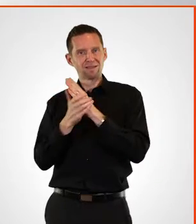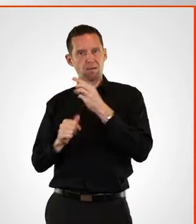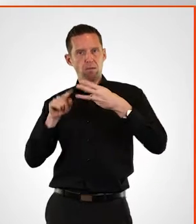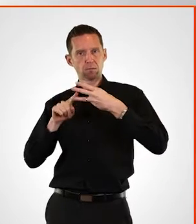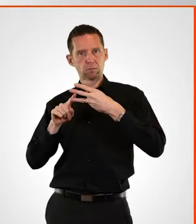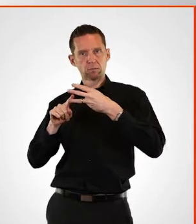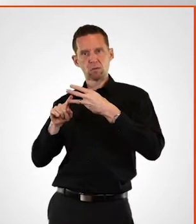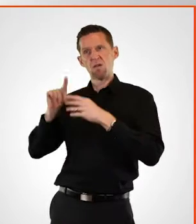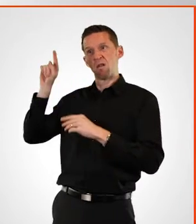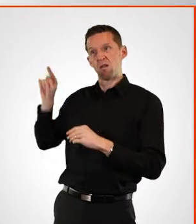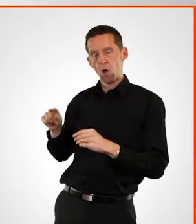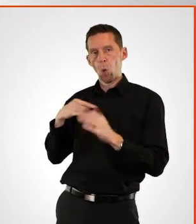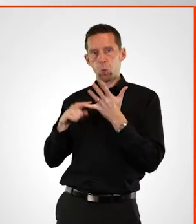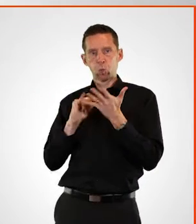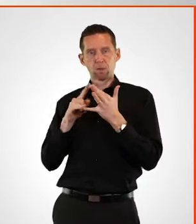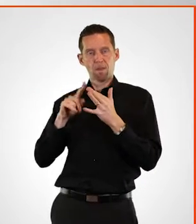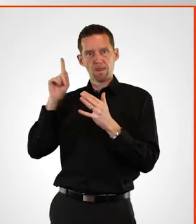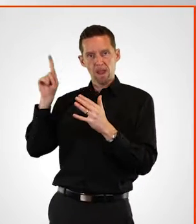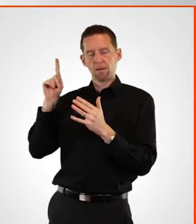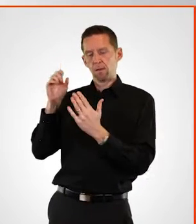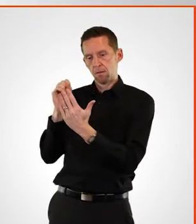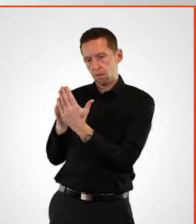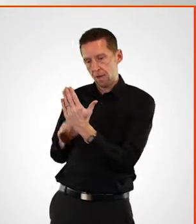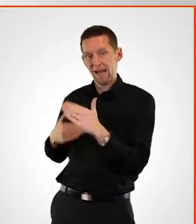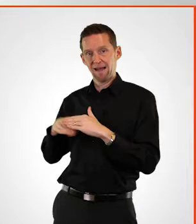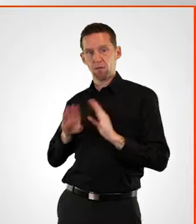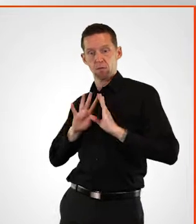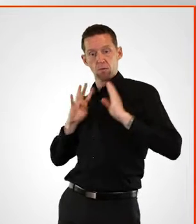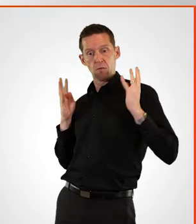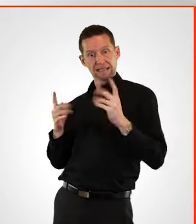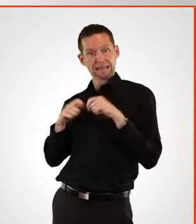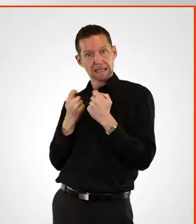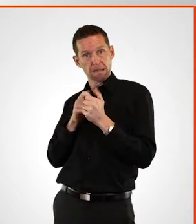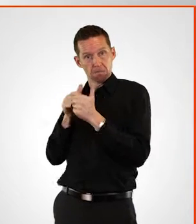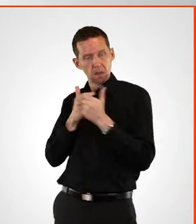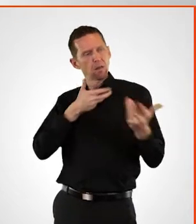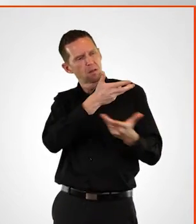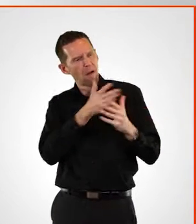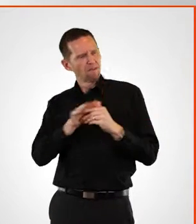So we're going to use this assessment data that we're going to collect and this multidisciplinary team is going to talk about